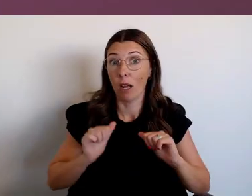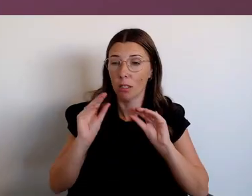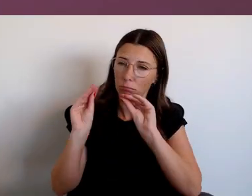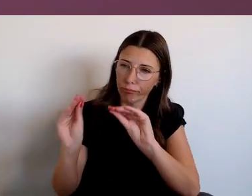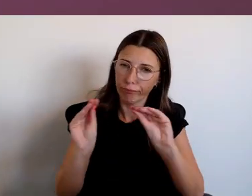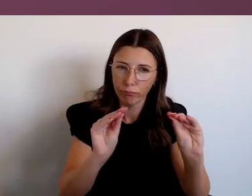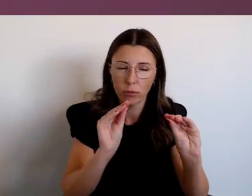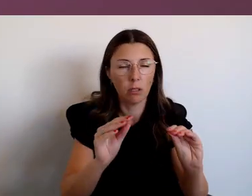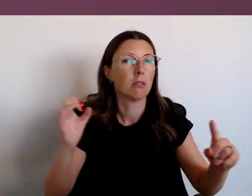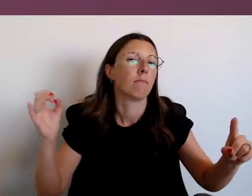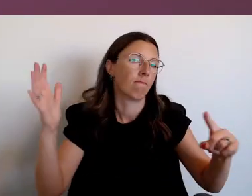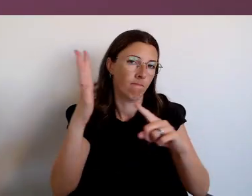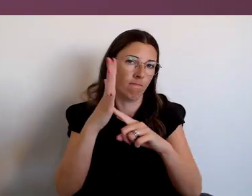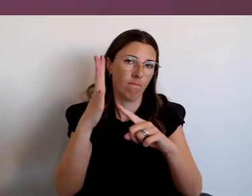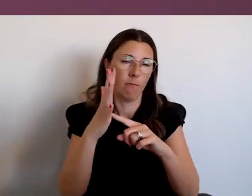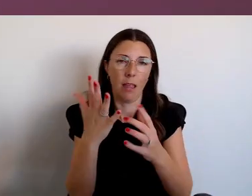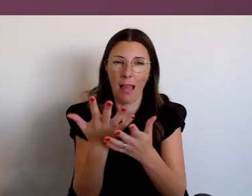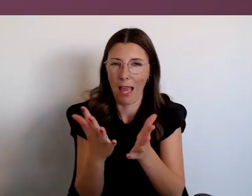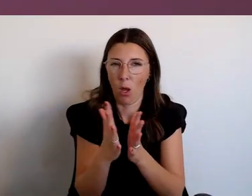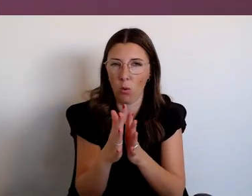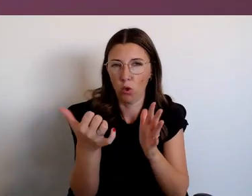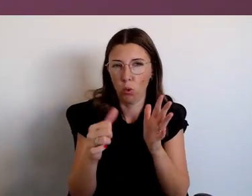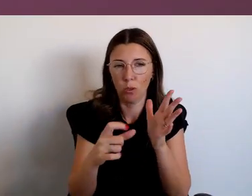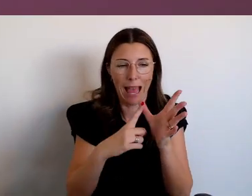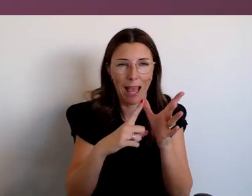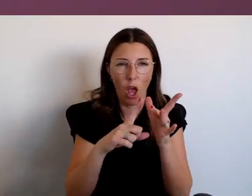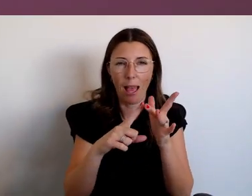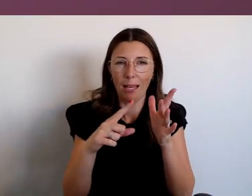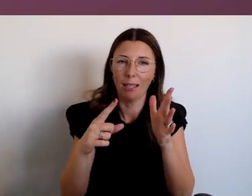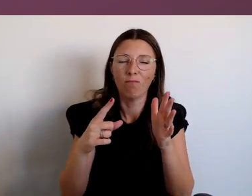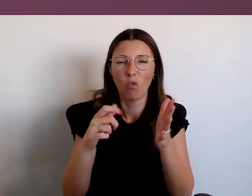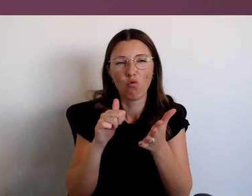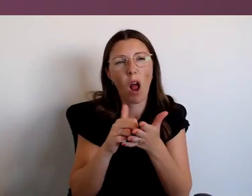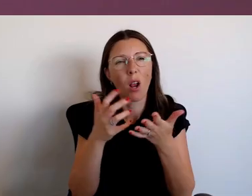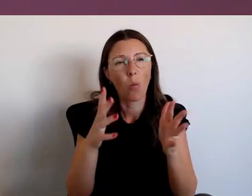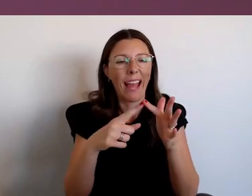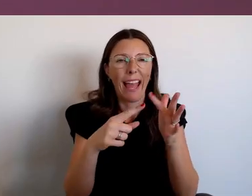on the ethical use of AI, on the risks of misusing AI, and on